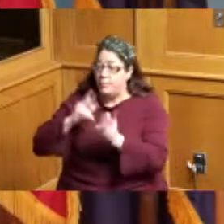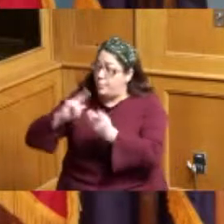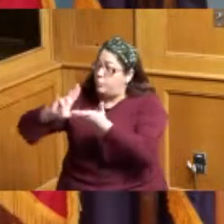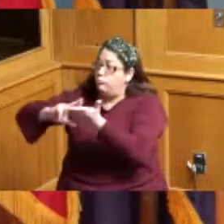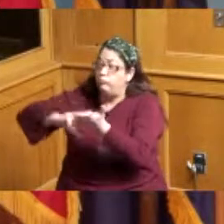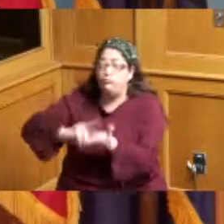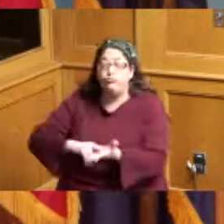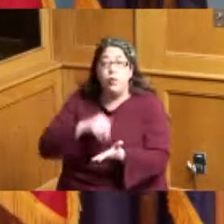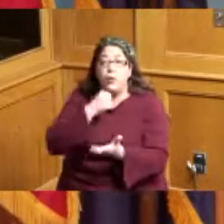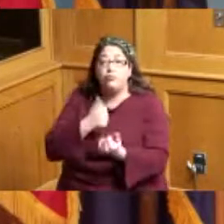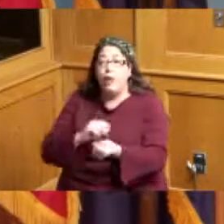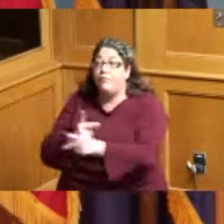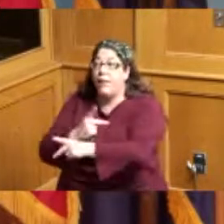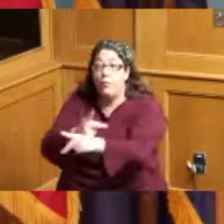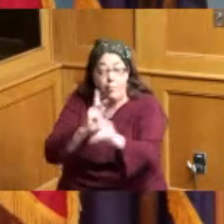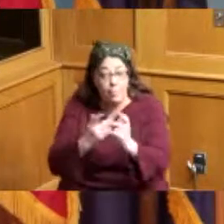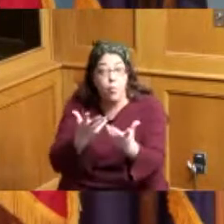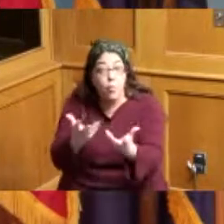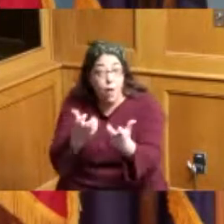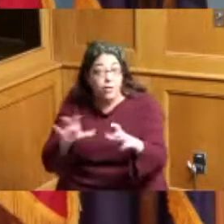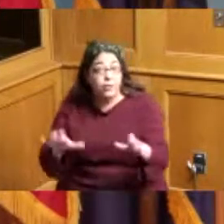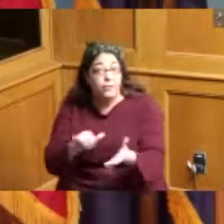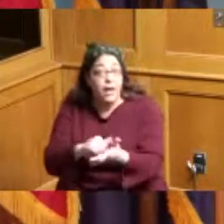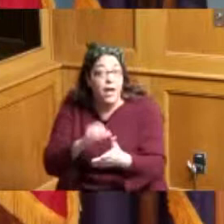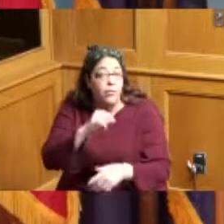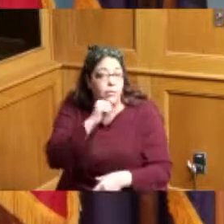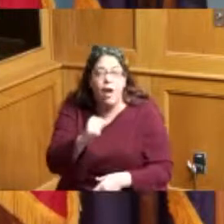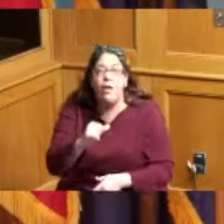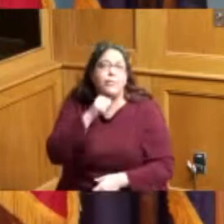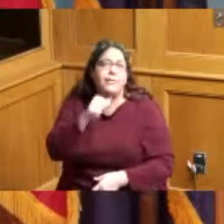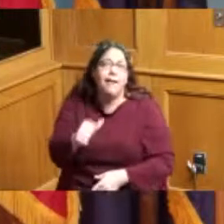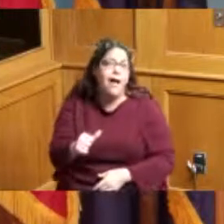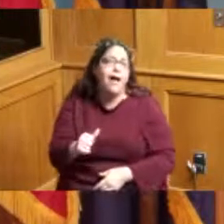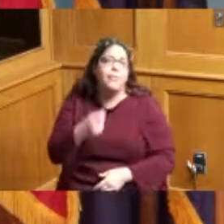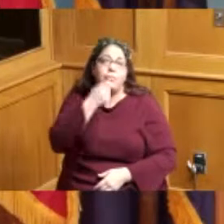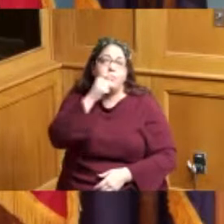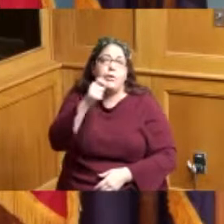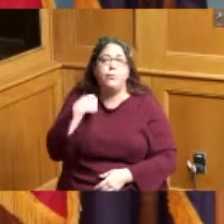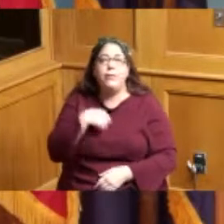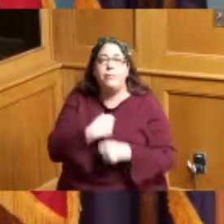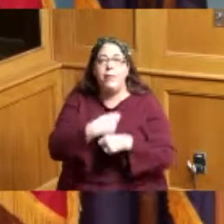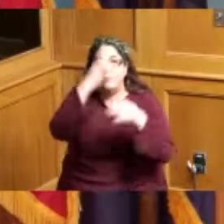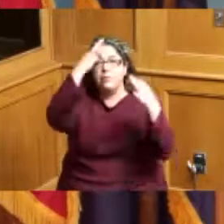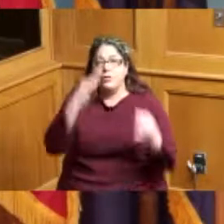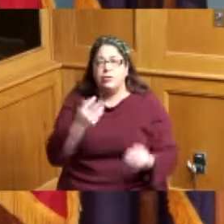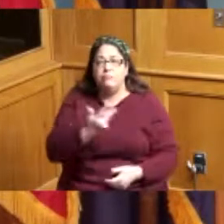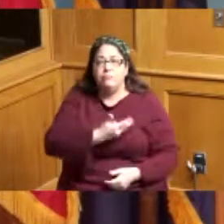gauge if the people really want to do this or not we would have to make a decision as a board